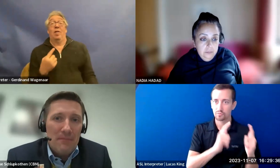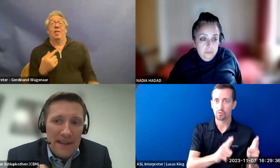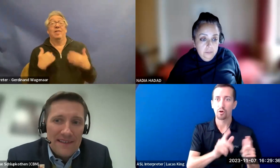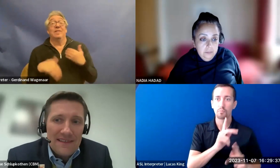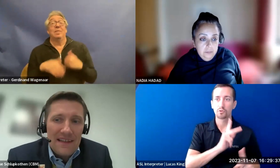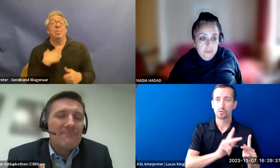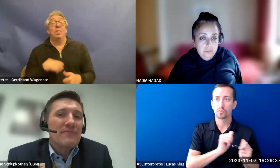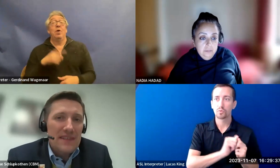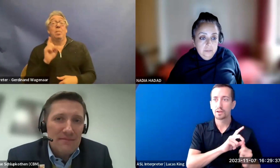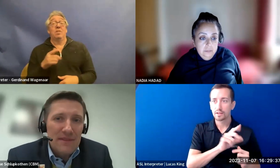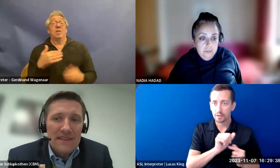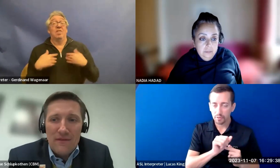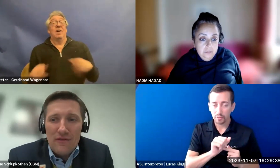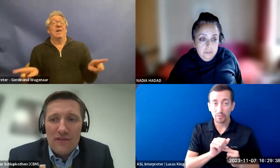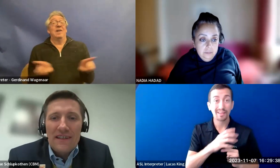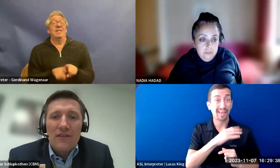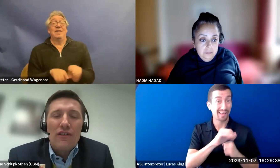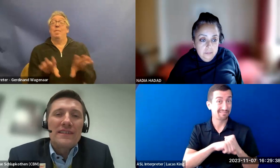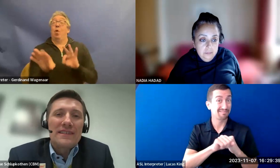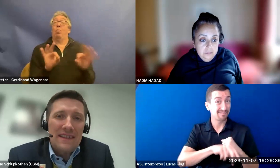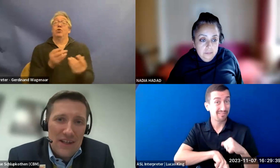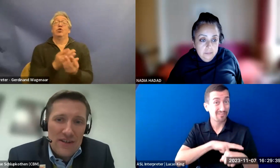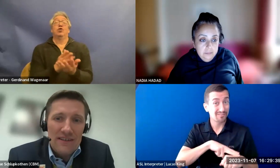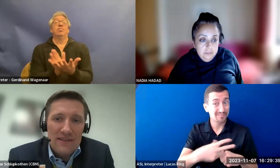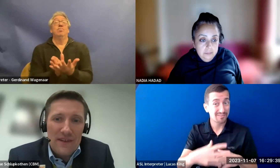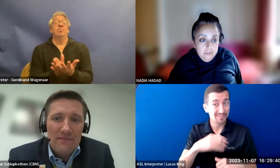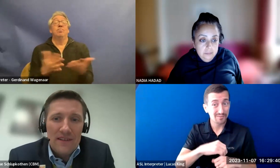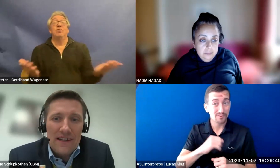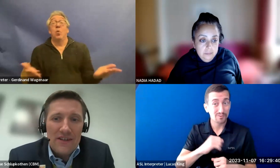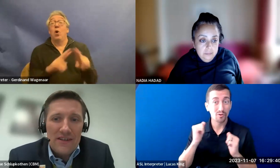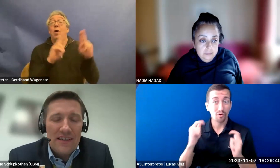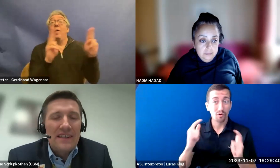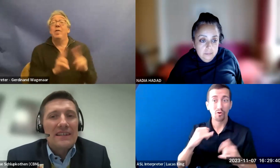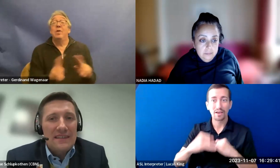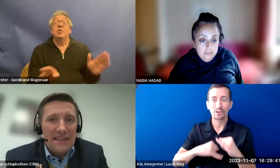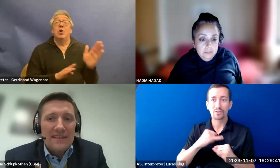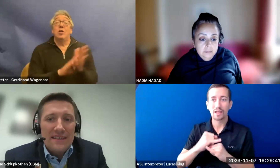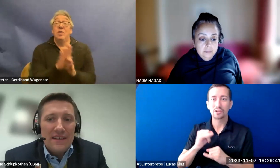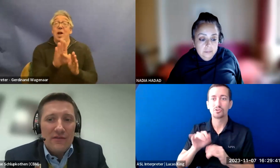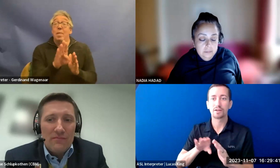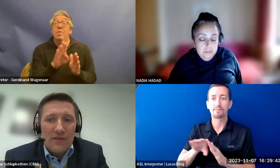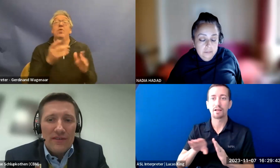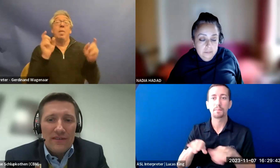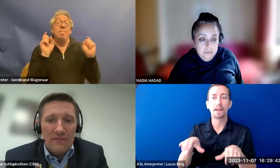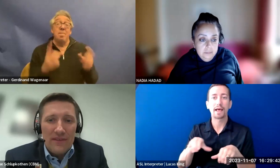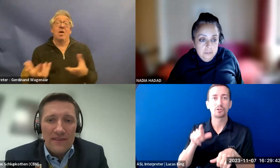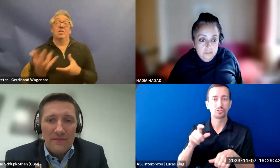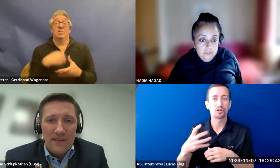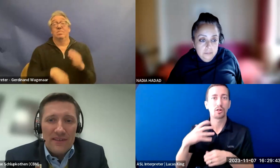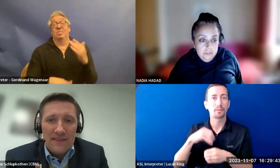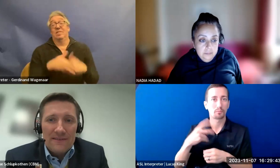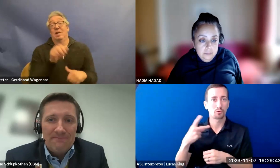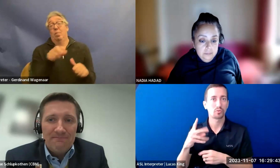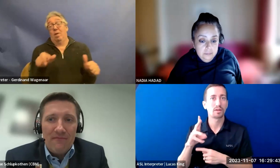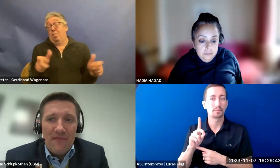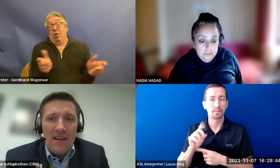By extent, this means all international development action needs to include Persons with Disabilities.